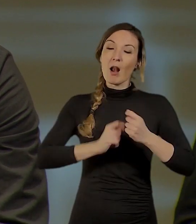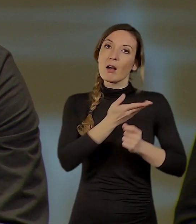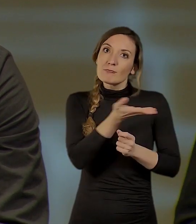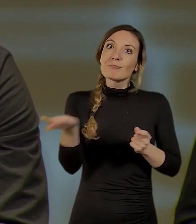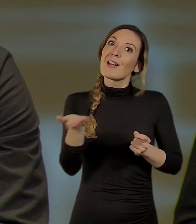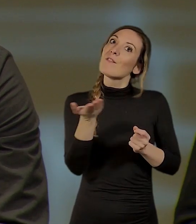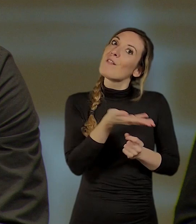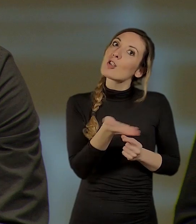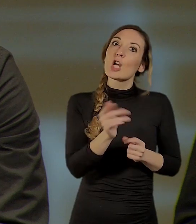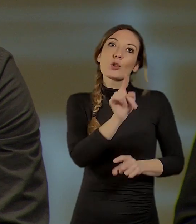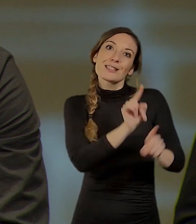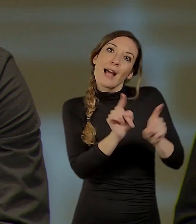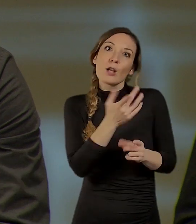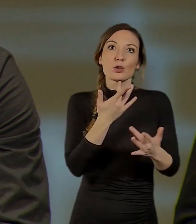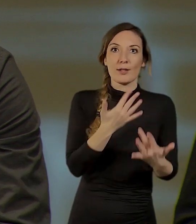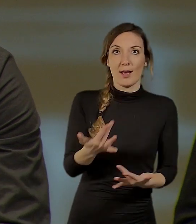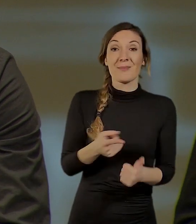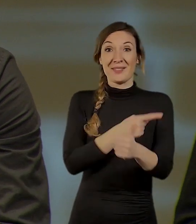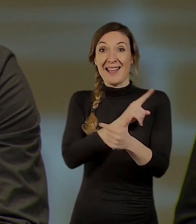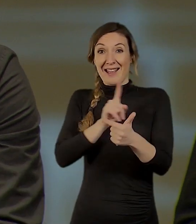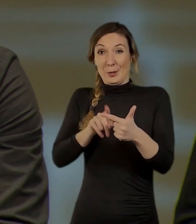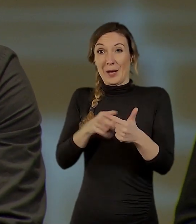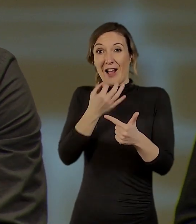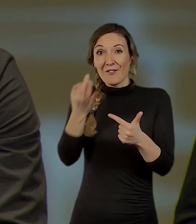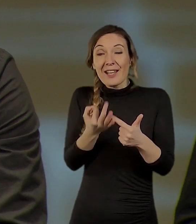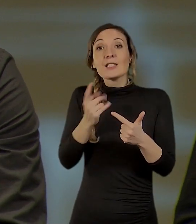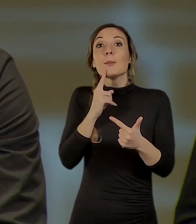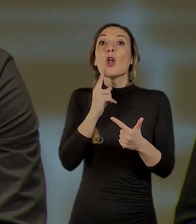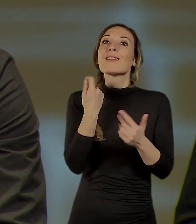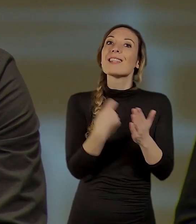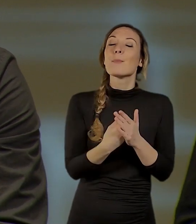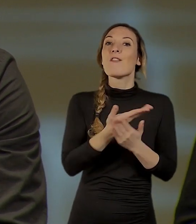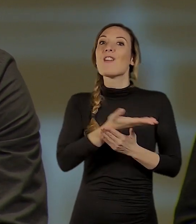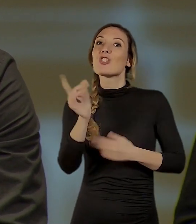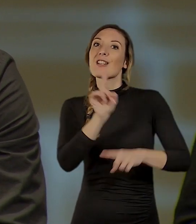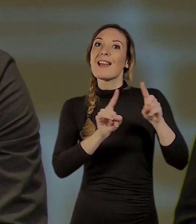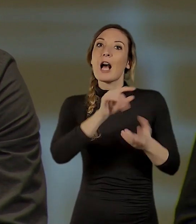That's why it was in two rounds. It wasn't one event. And it wasn't right before